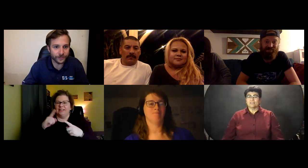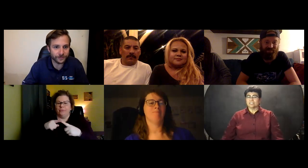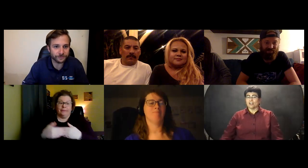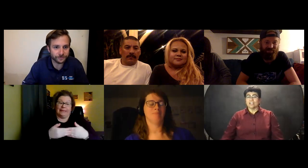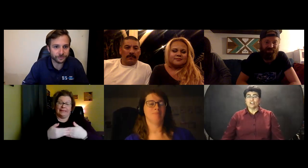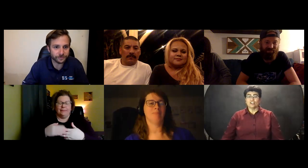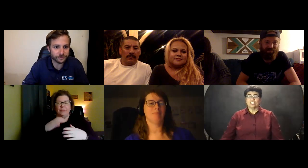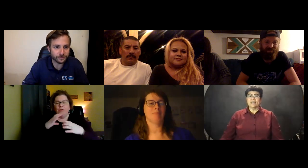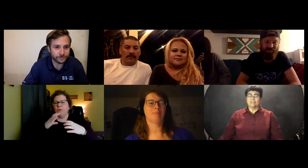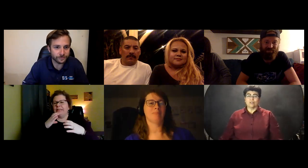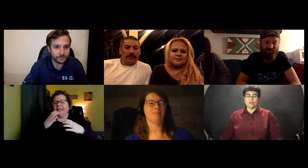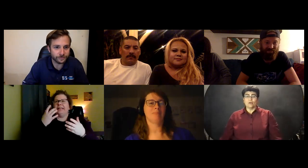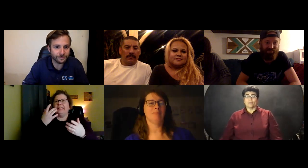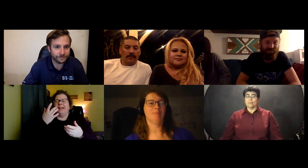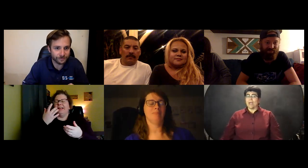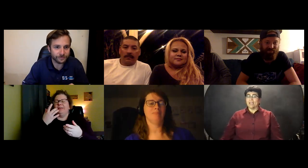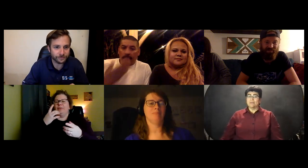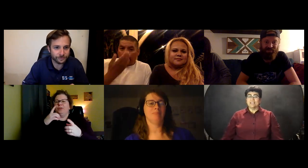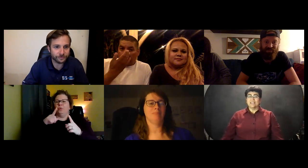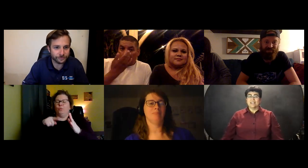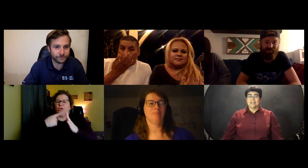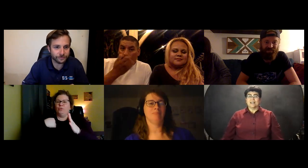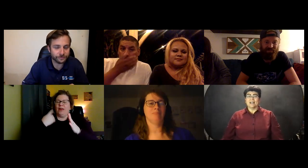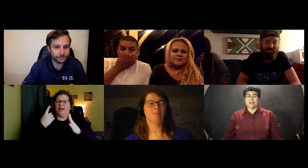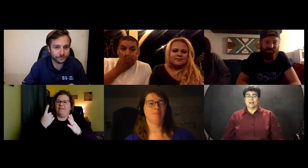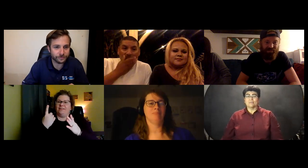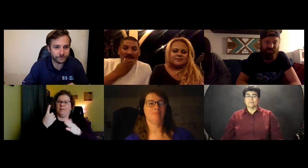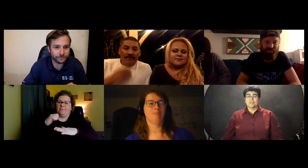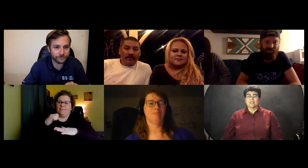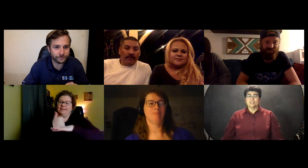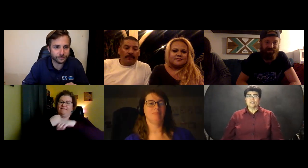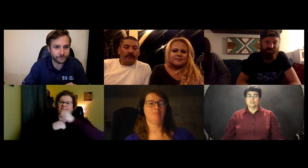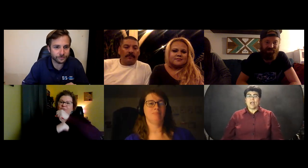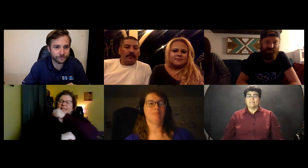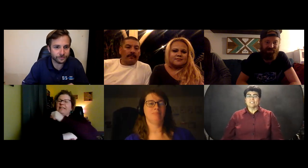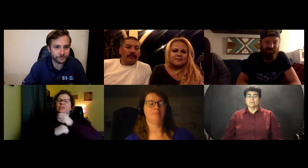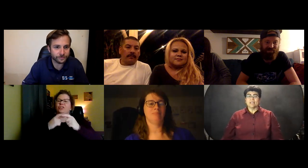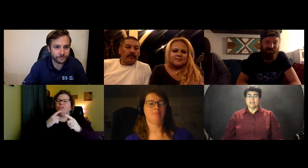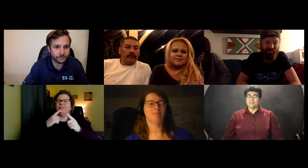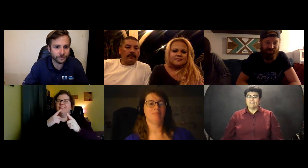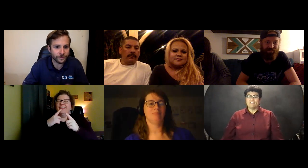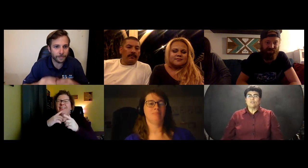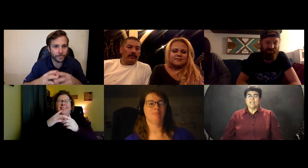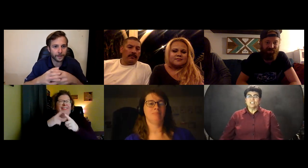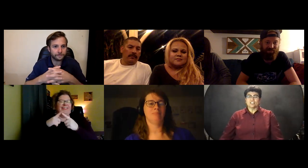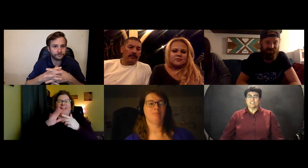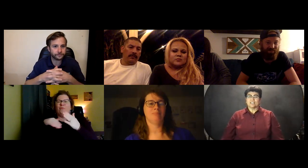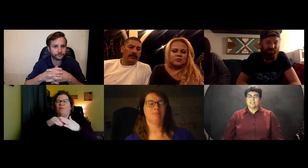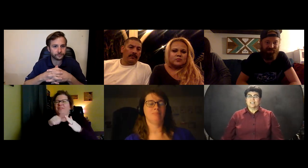starting early you know from a baby um you know to have something a